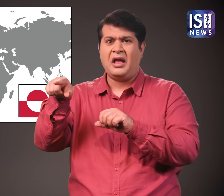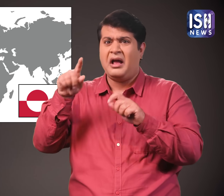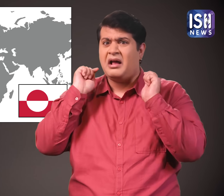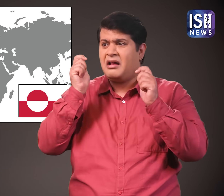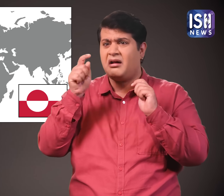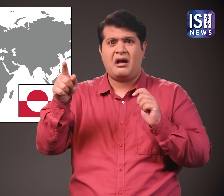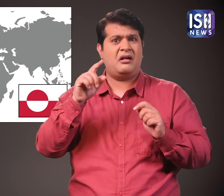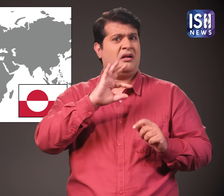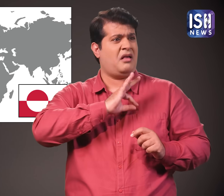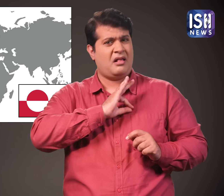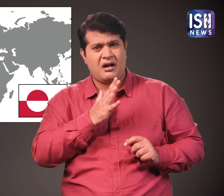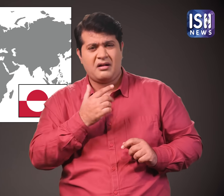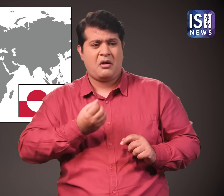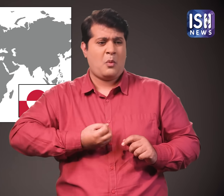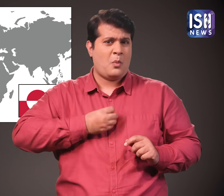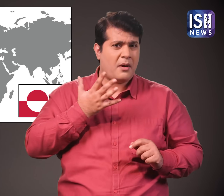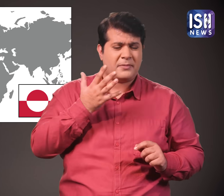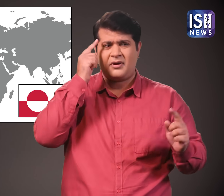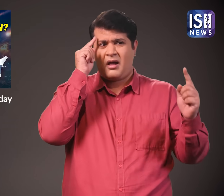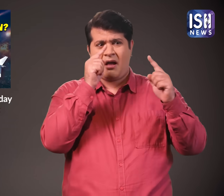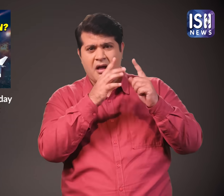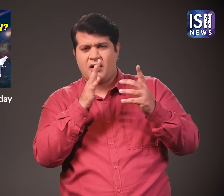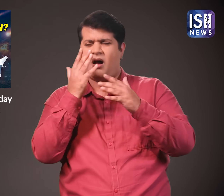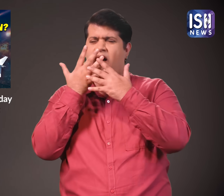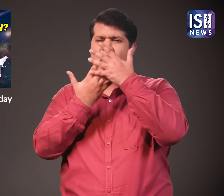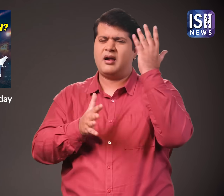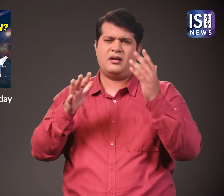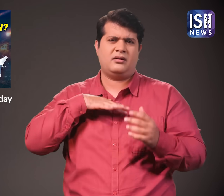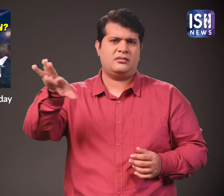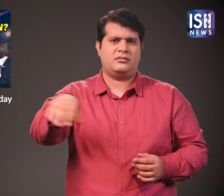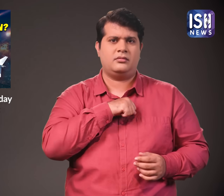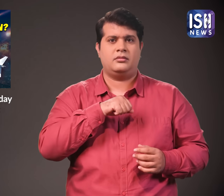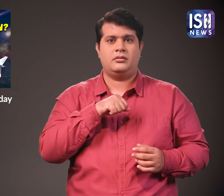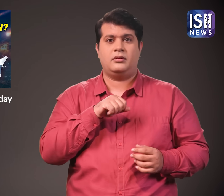whether they liked it or not, agree with it or not.